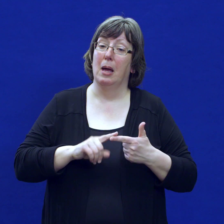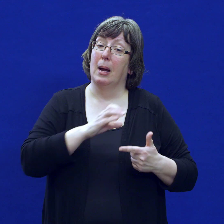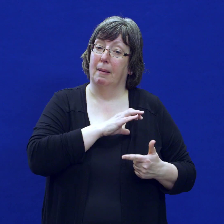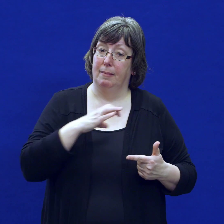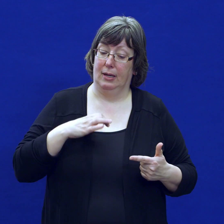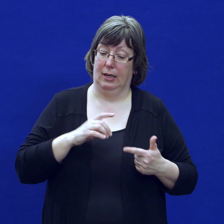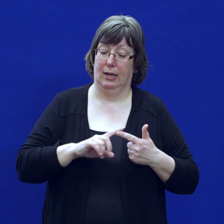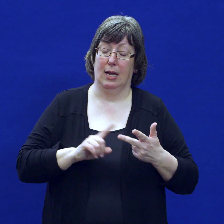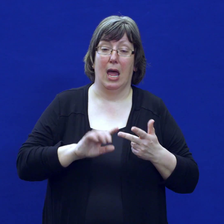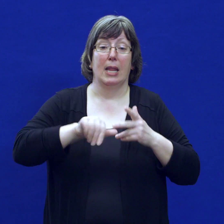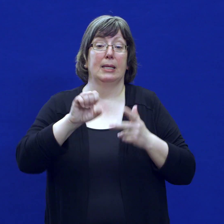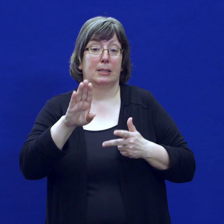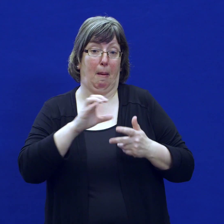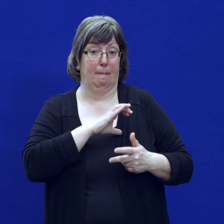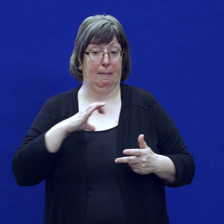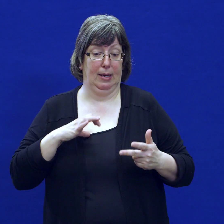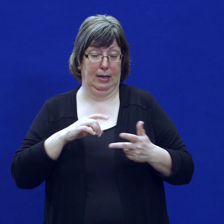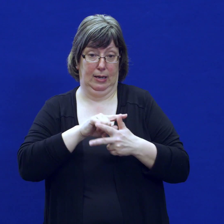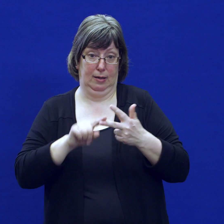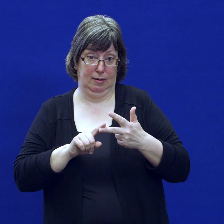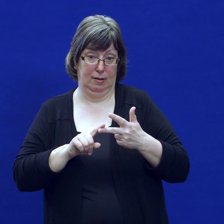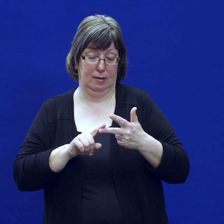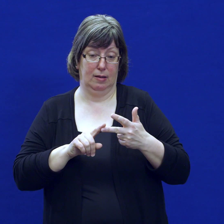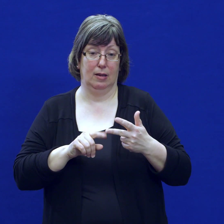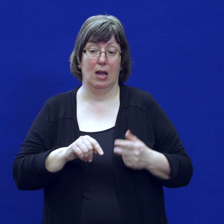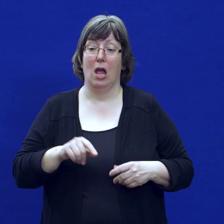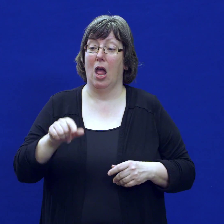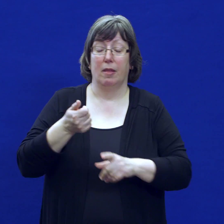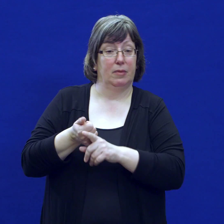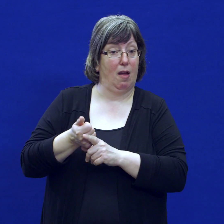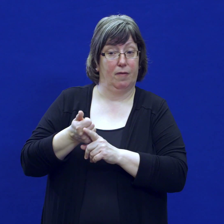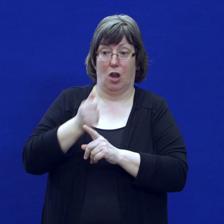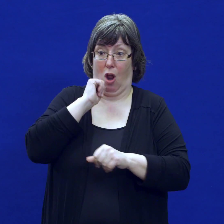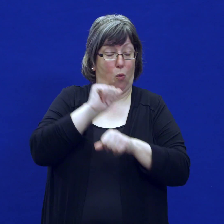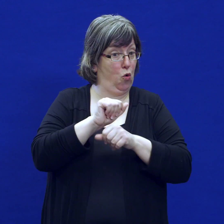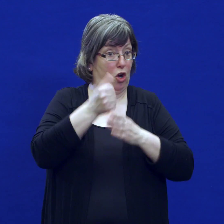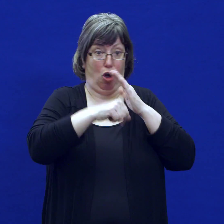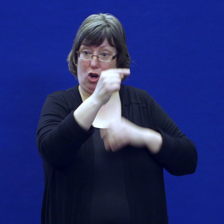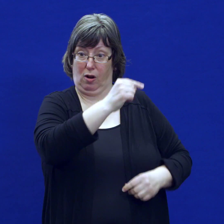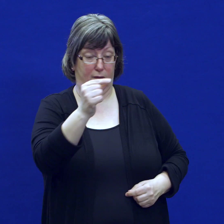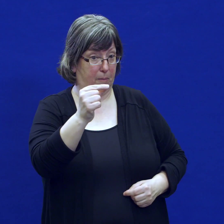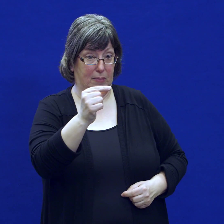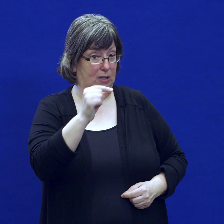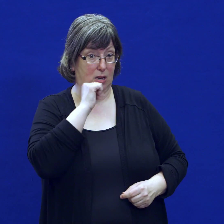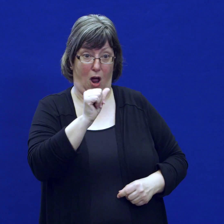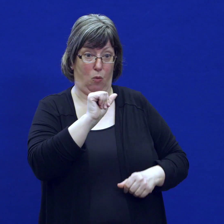and subcommittee members not employed in the public service of the province